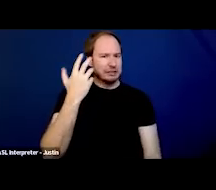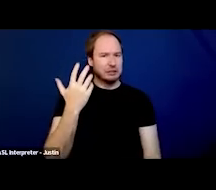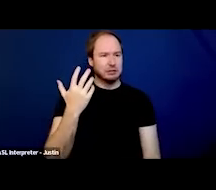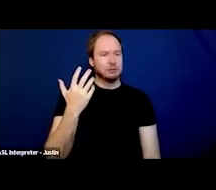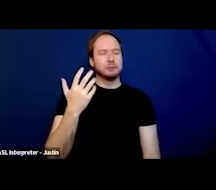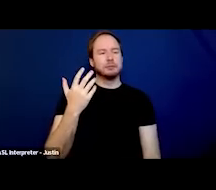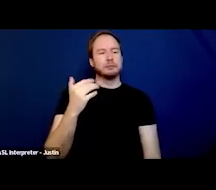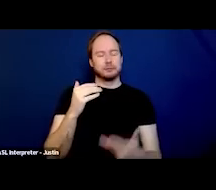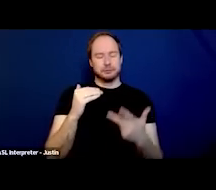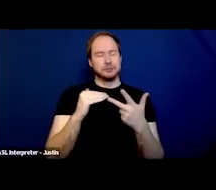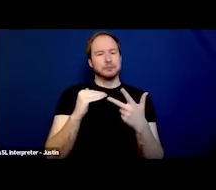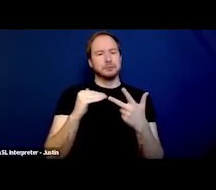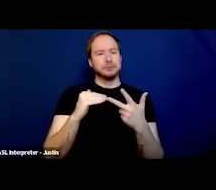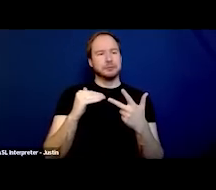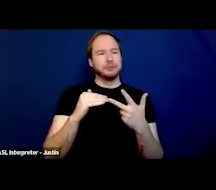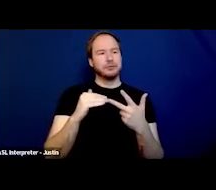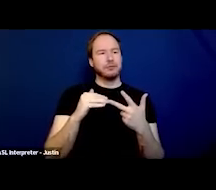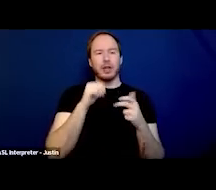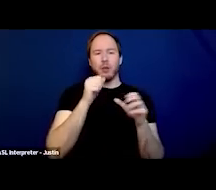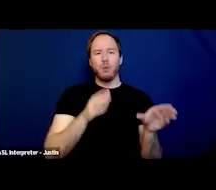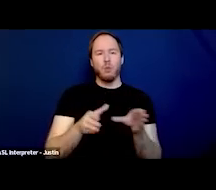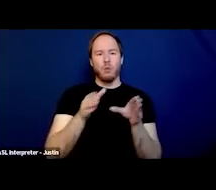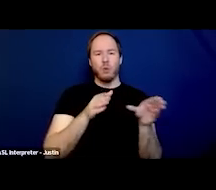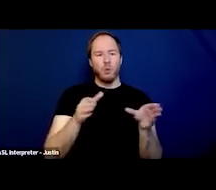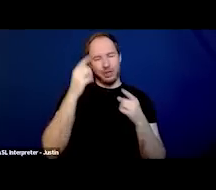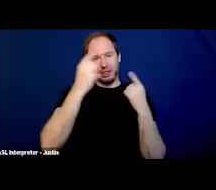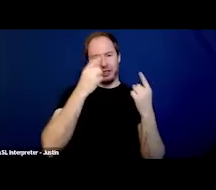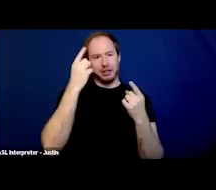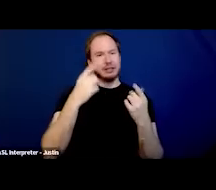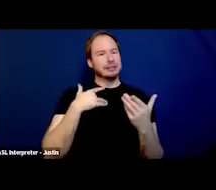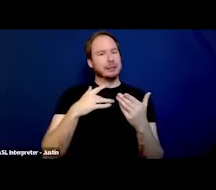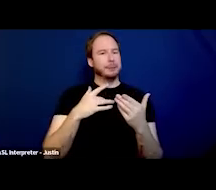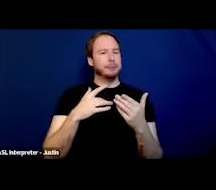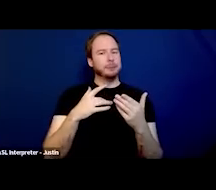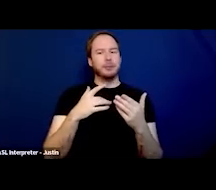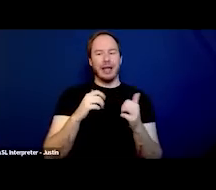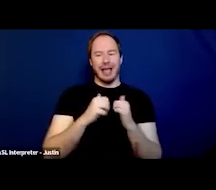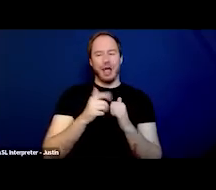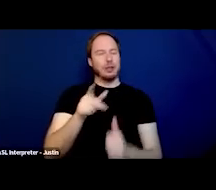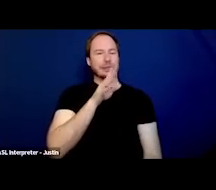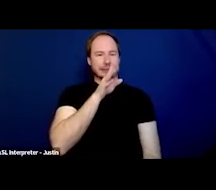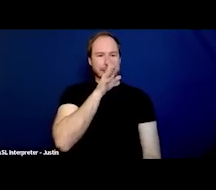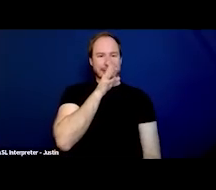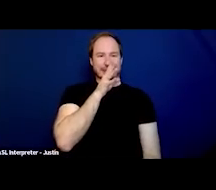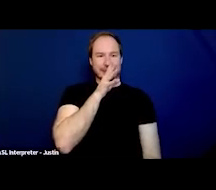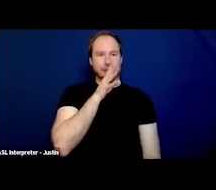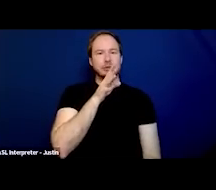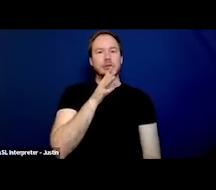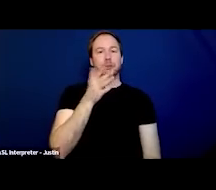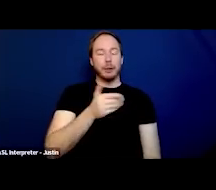Disorganized thinking is another feature of psychosis that typically presents itself through and individual speech. So people may switch topics a lot